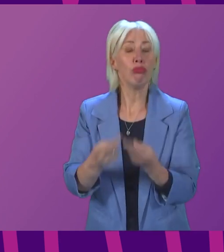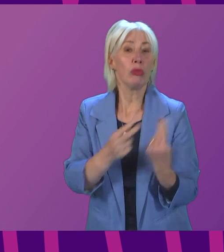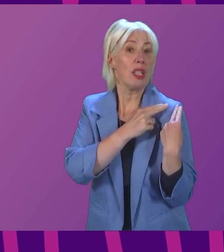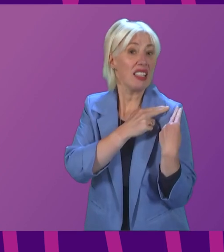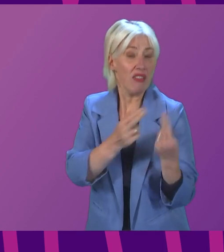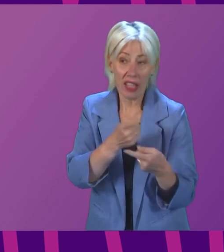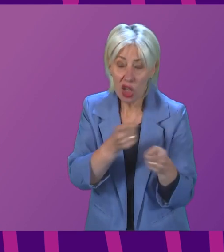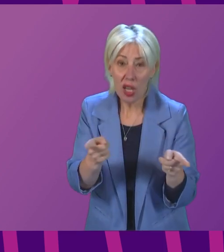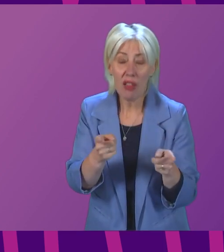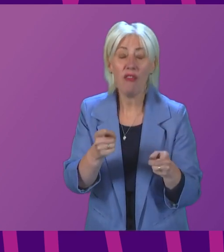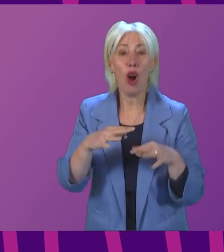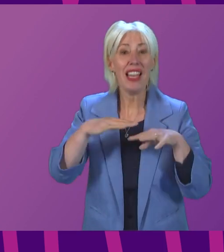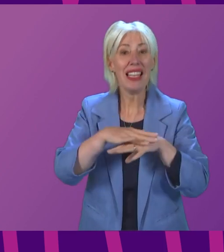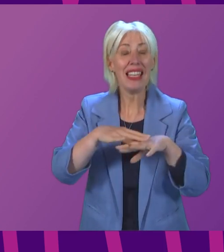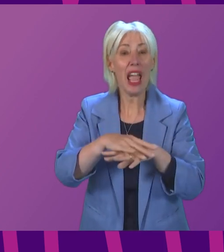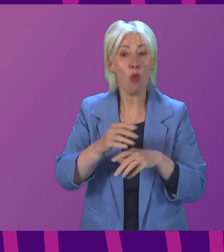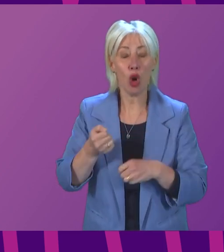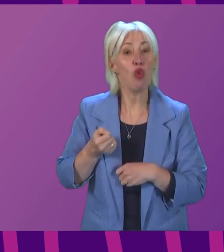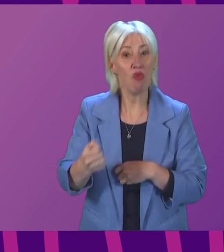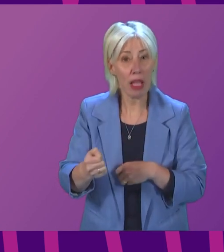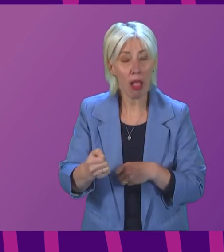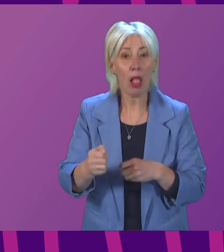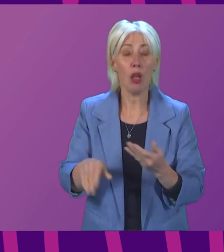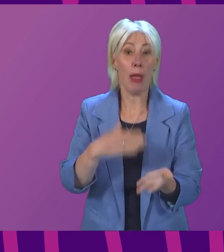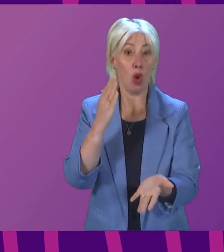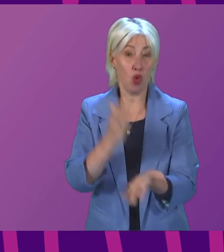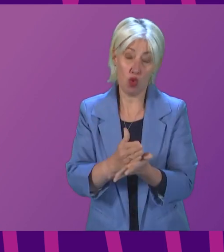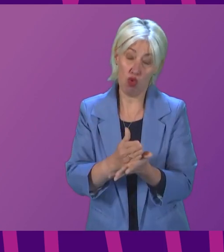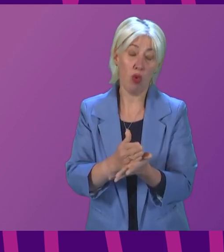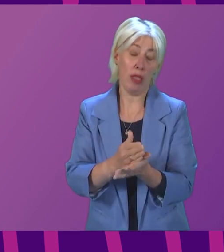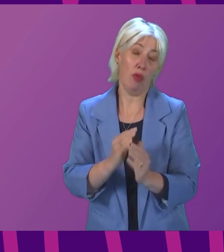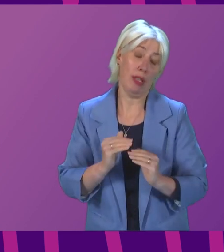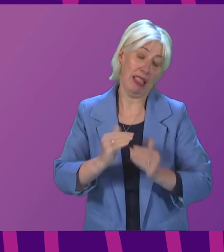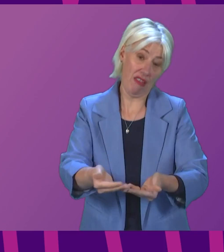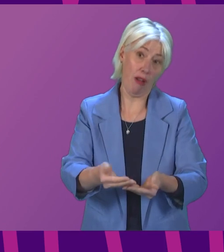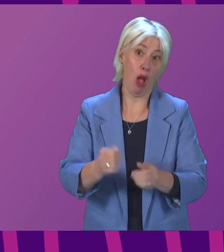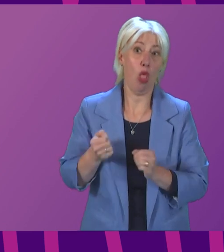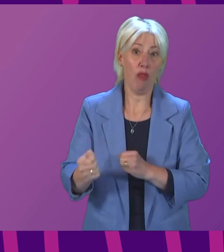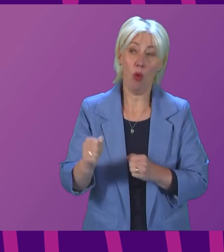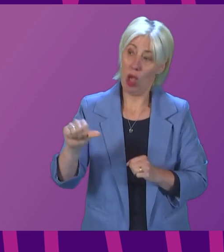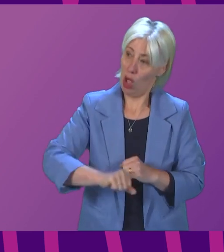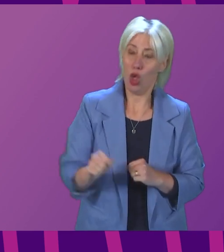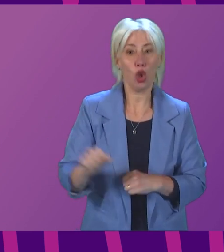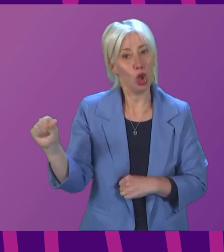of Network Rail in Scotland, so that we can truly deliver the railway that Scotland wants and deserves.